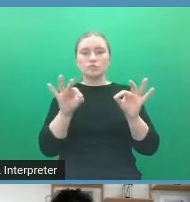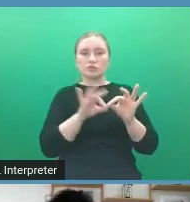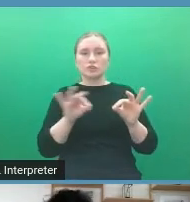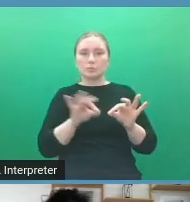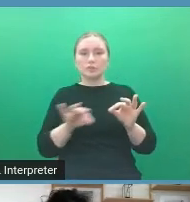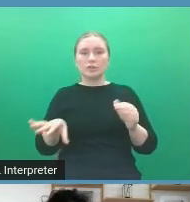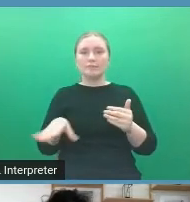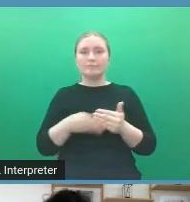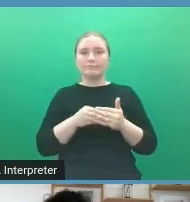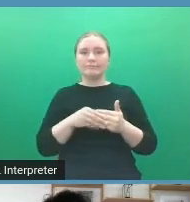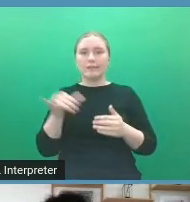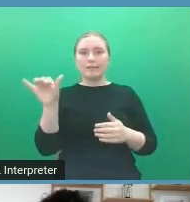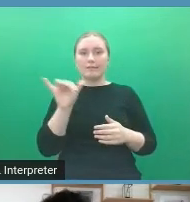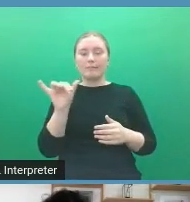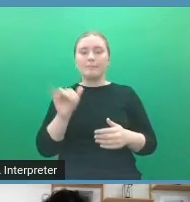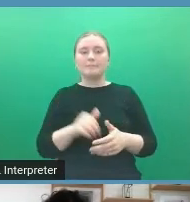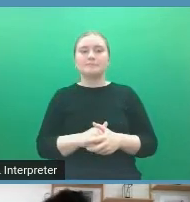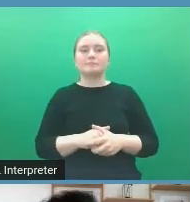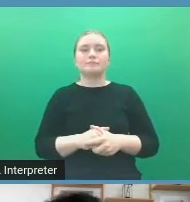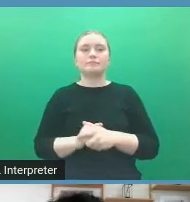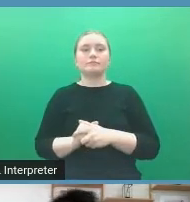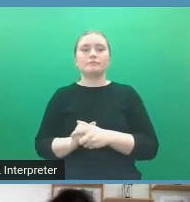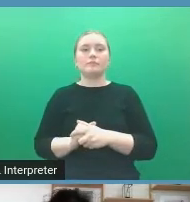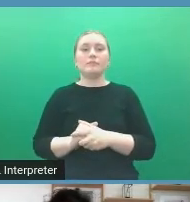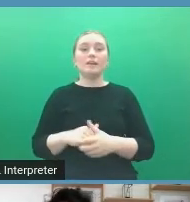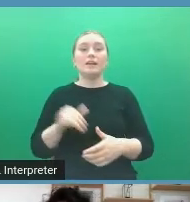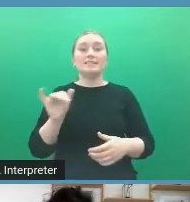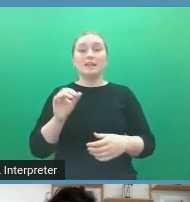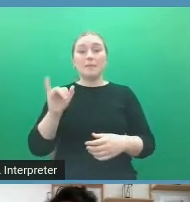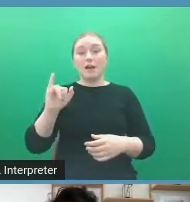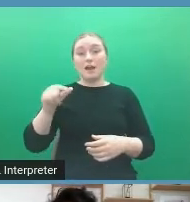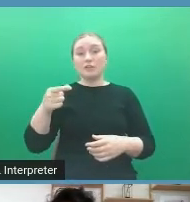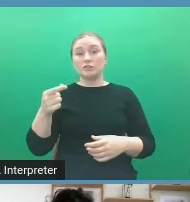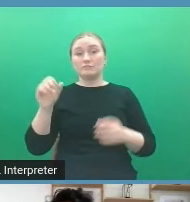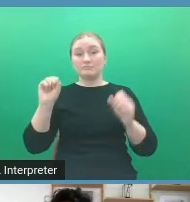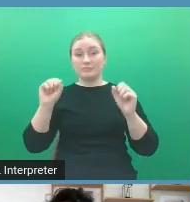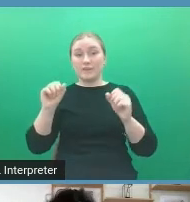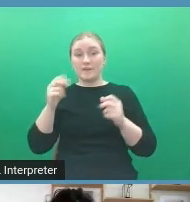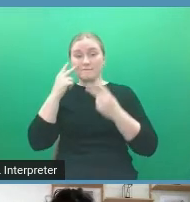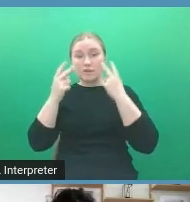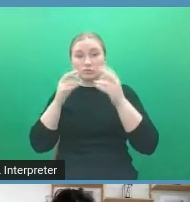instagram you can visually describe just like you heard from my phone playing that audio file there